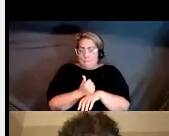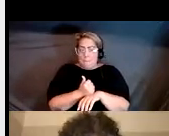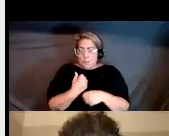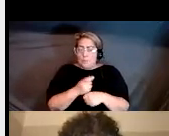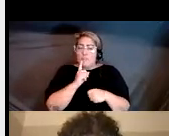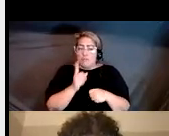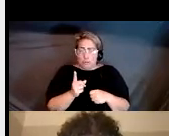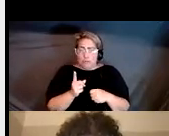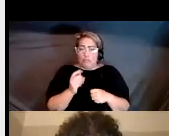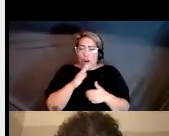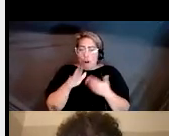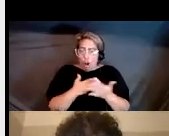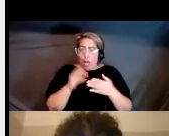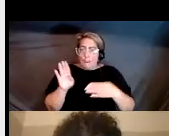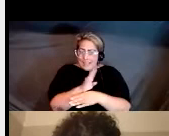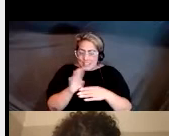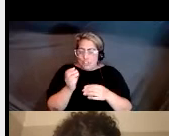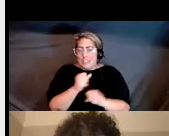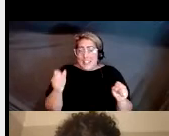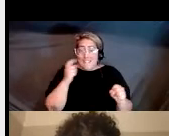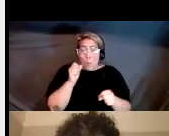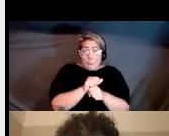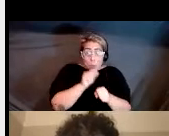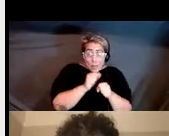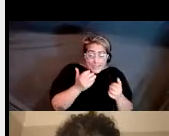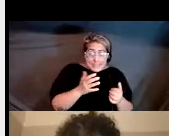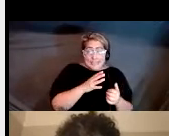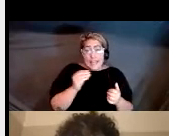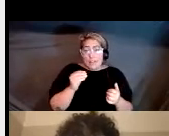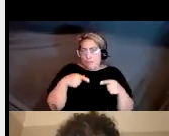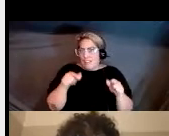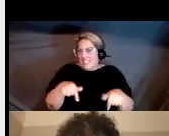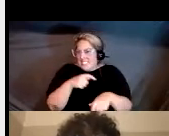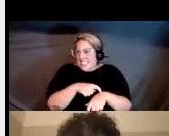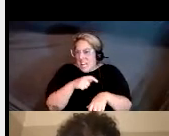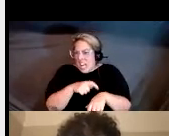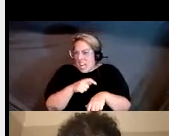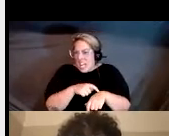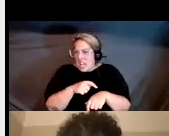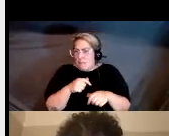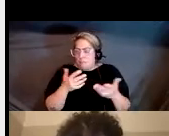time -- these extraordinary times . I have